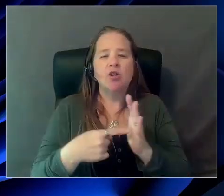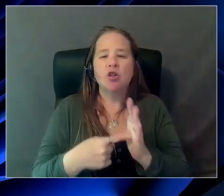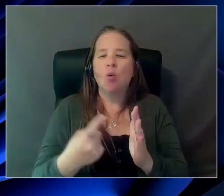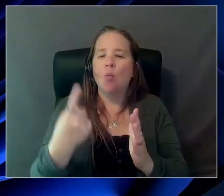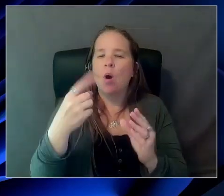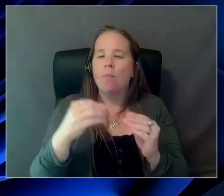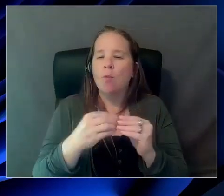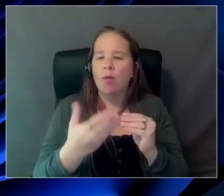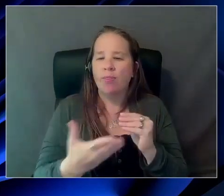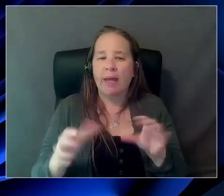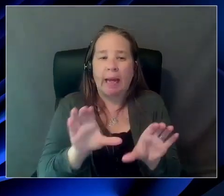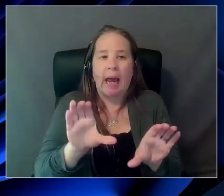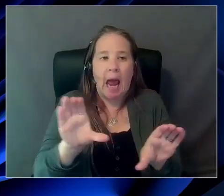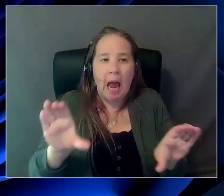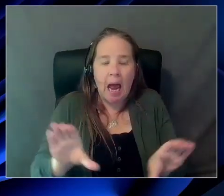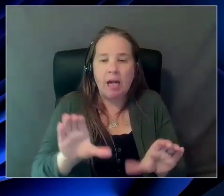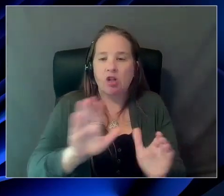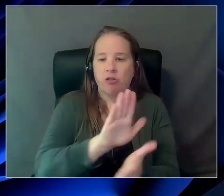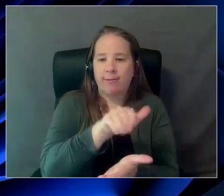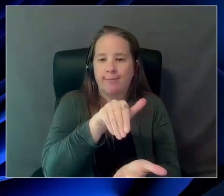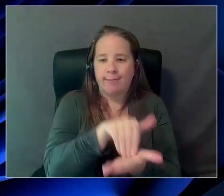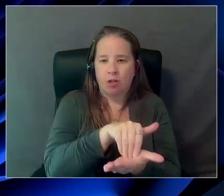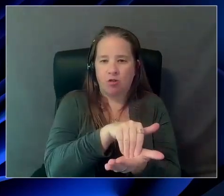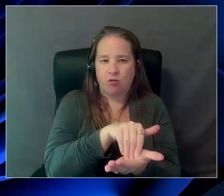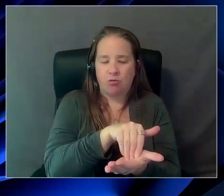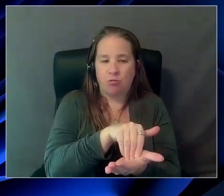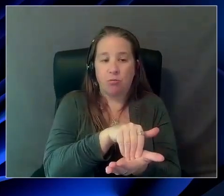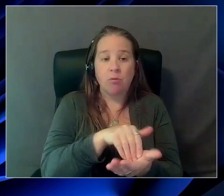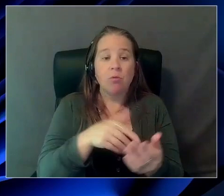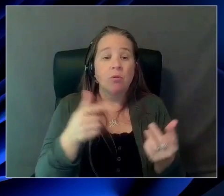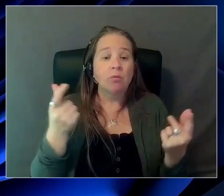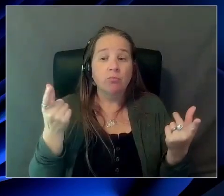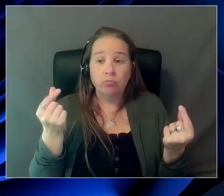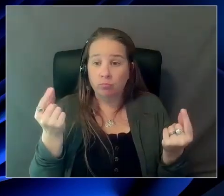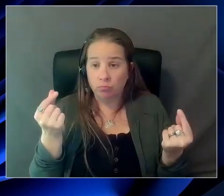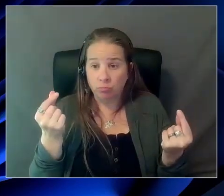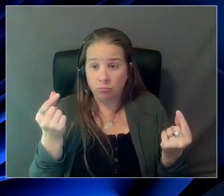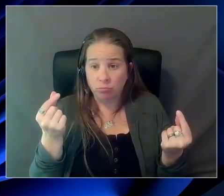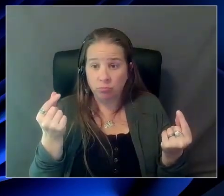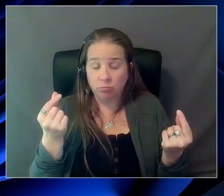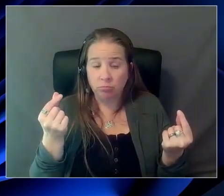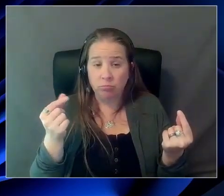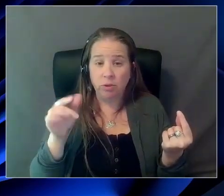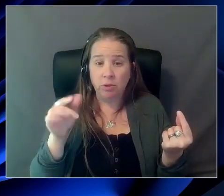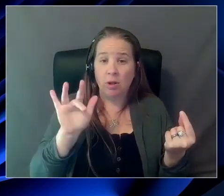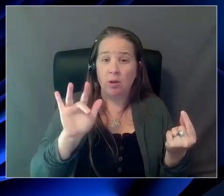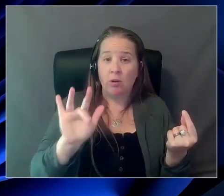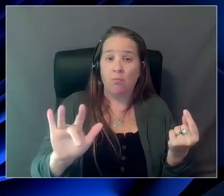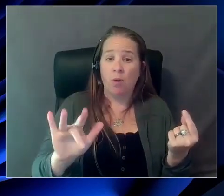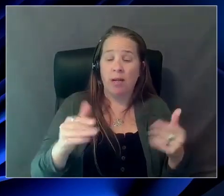Action Center. So what I'm going to do now is press